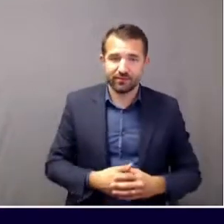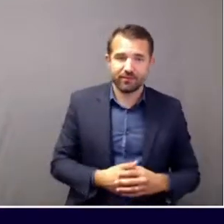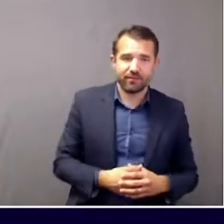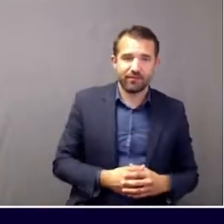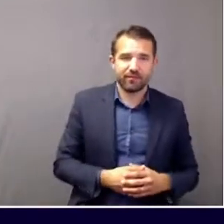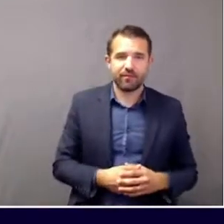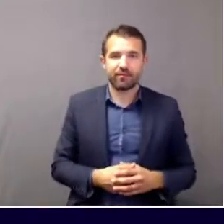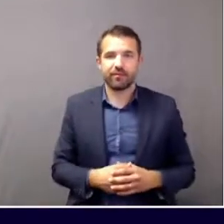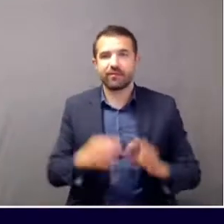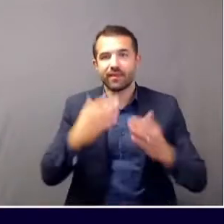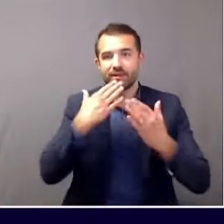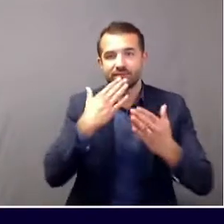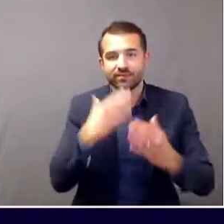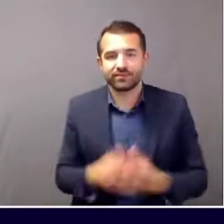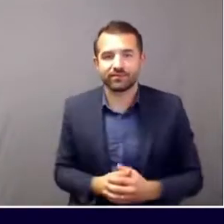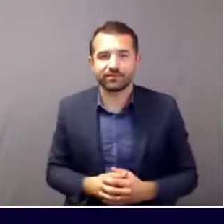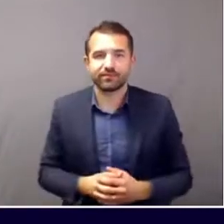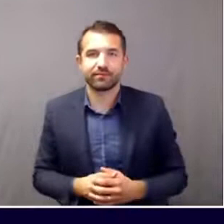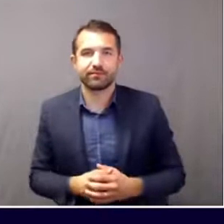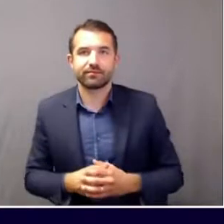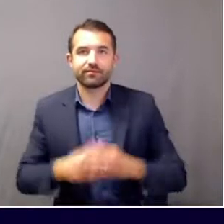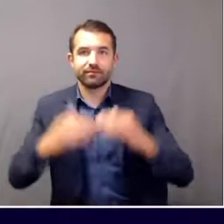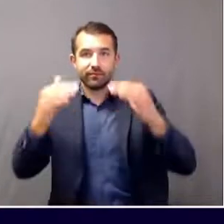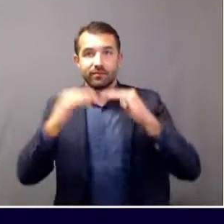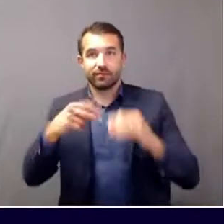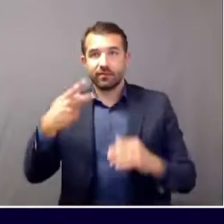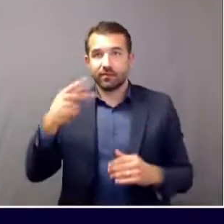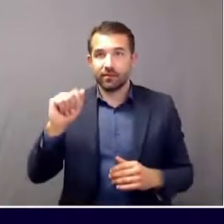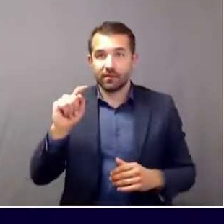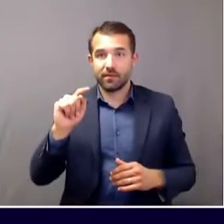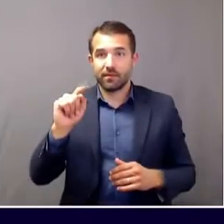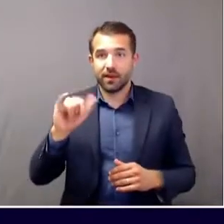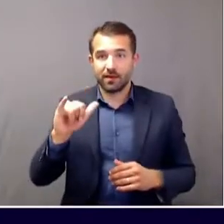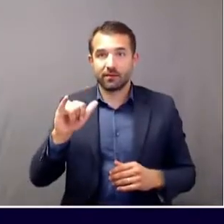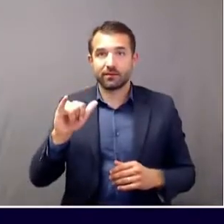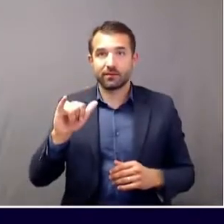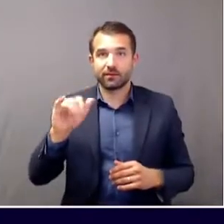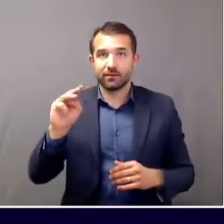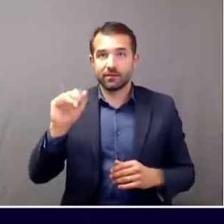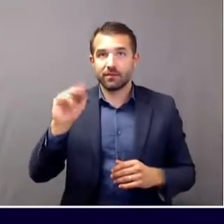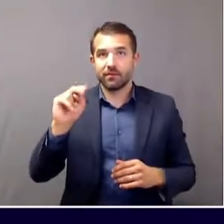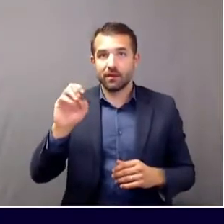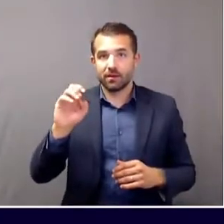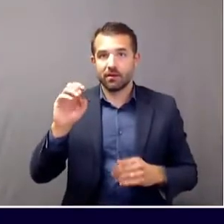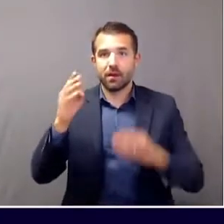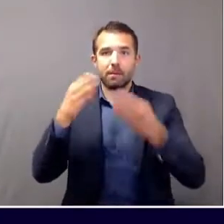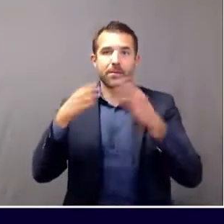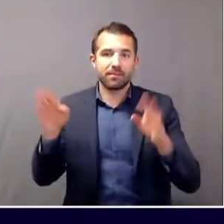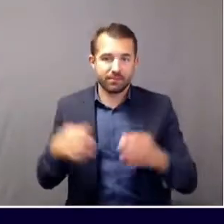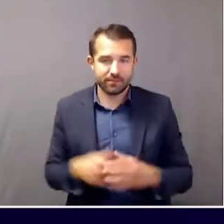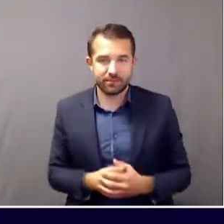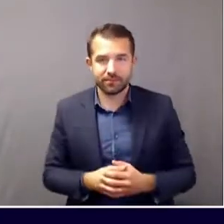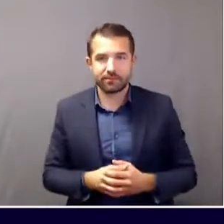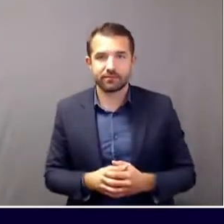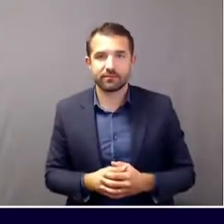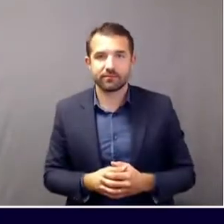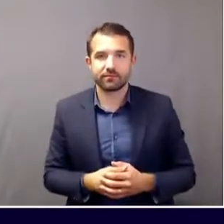turn next to Patty Wight or Maine public